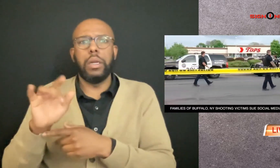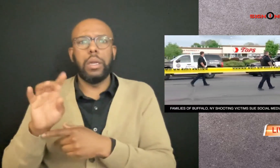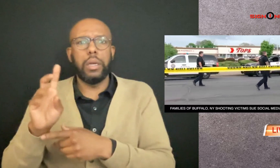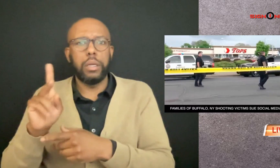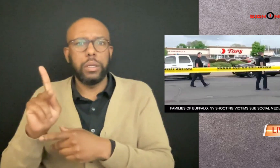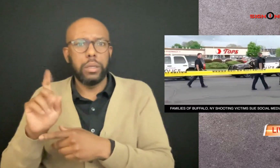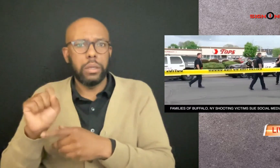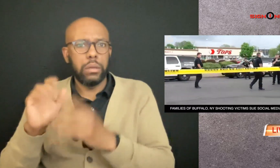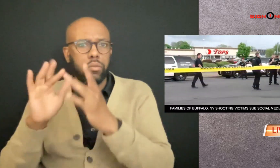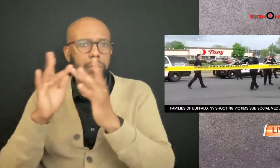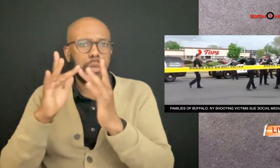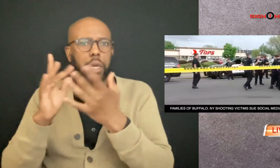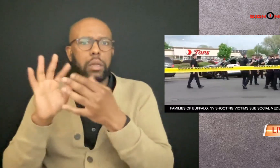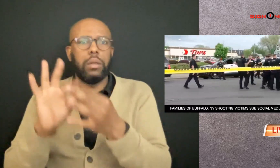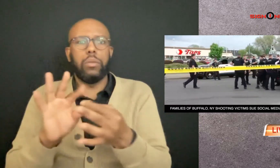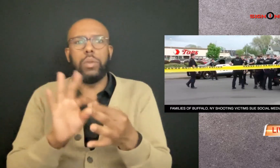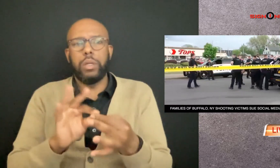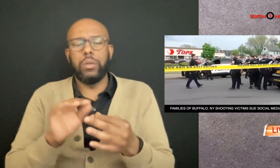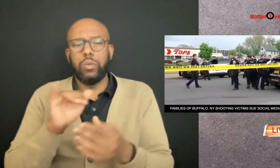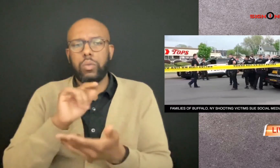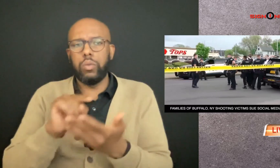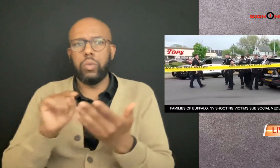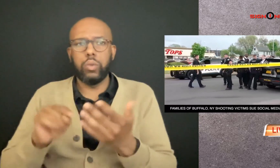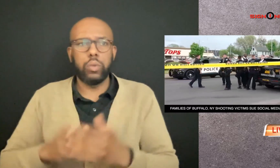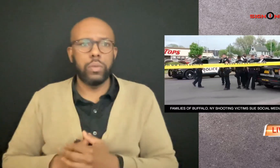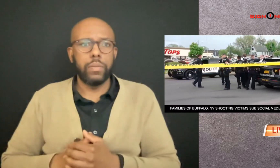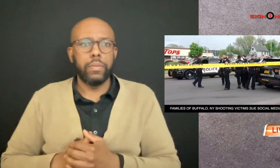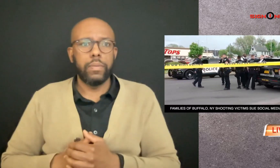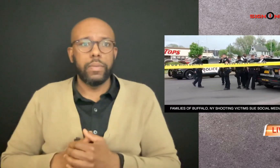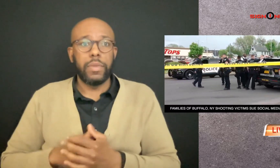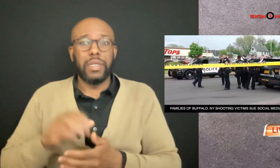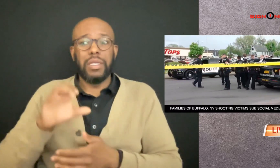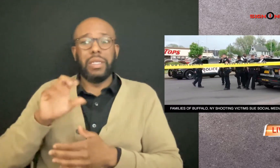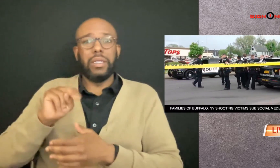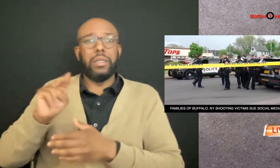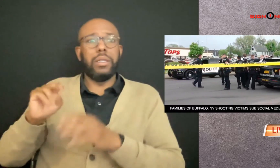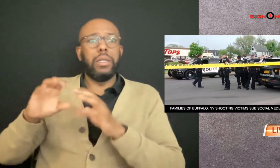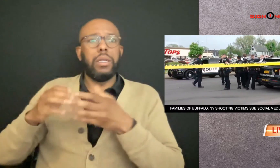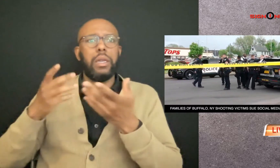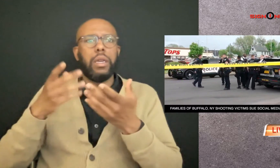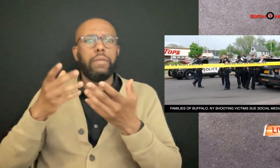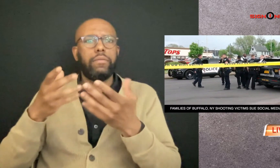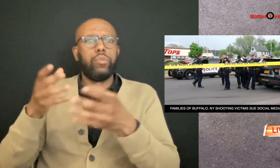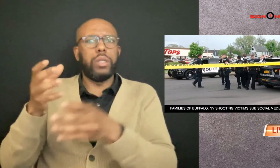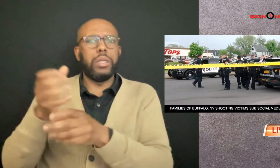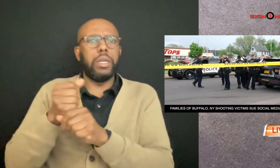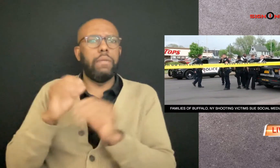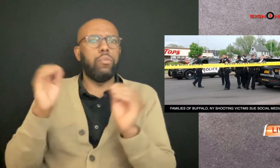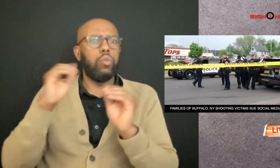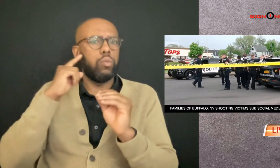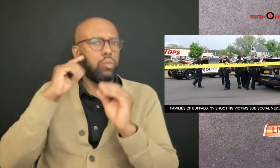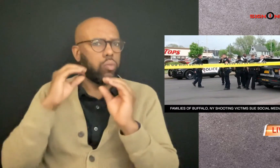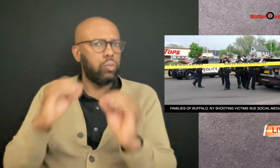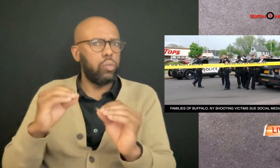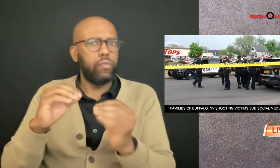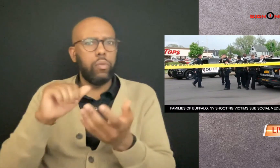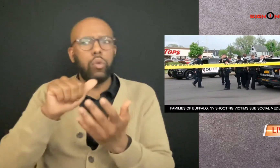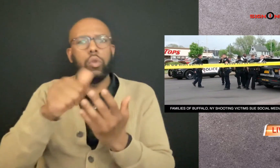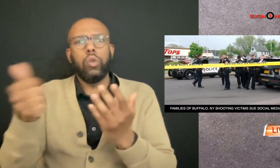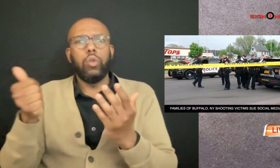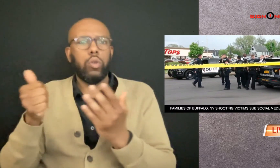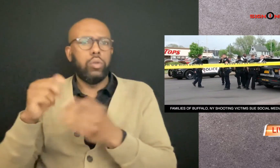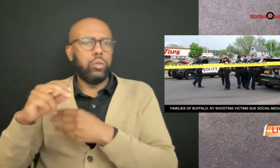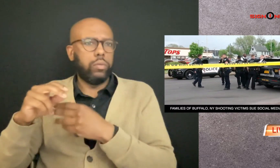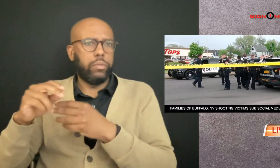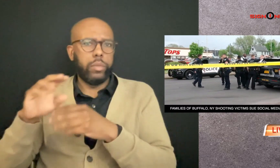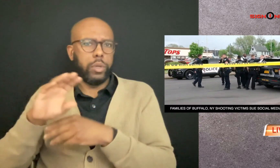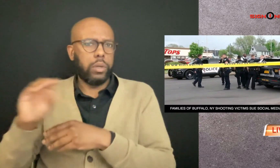and links pertaining to it CNN says it received no word back from the